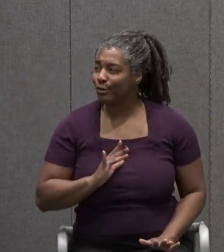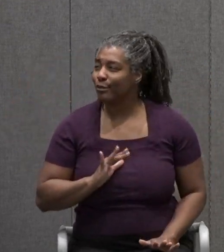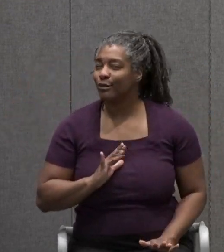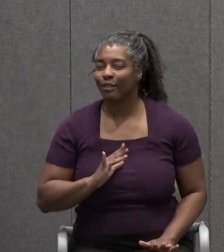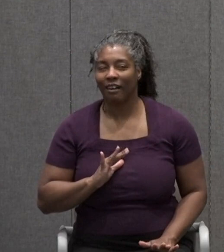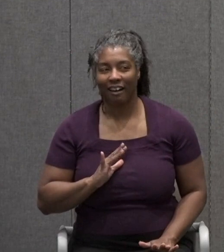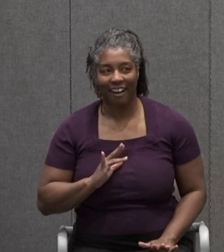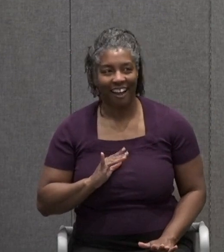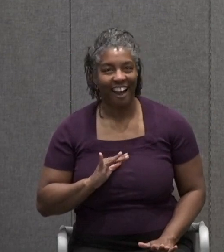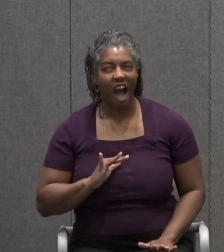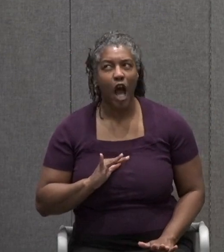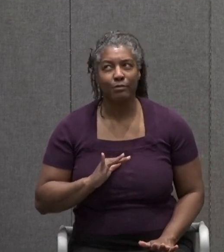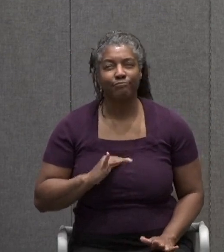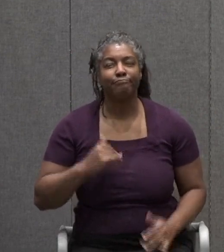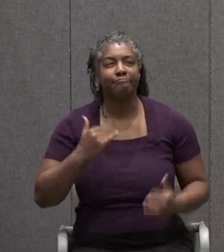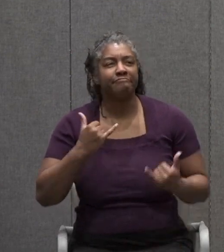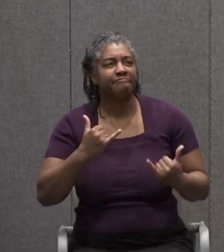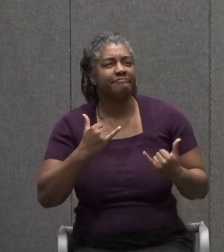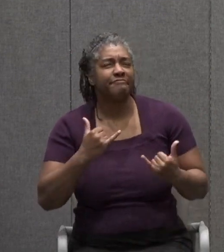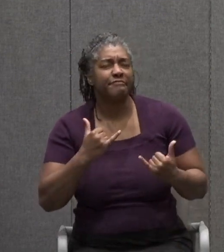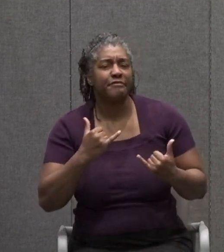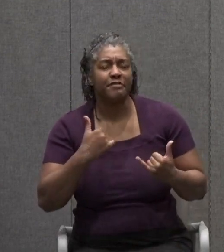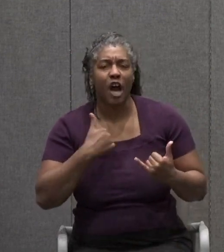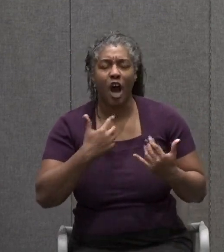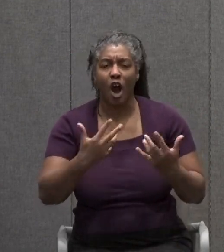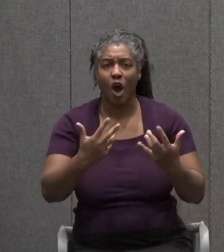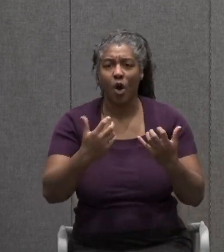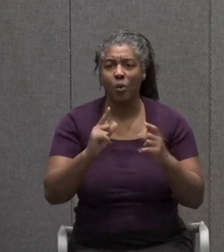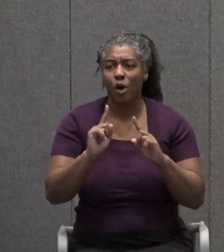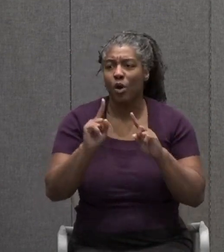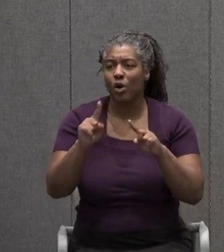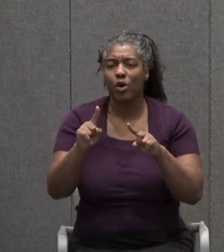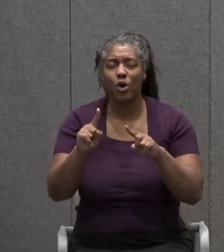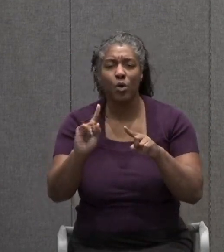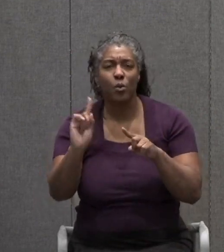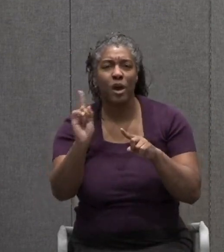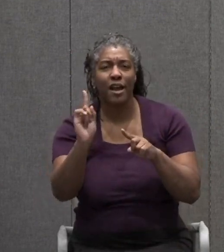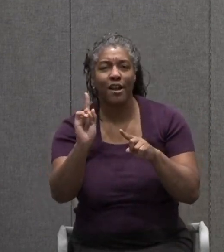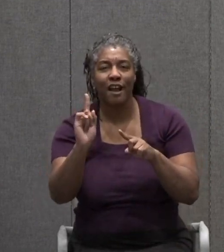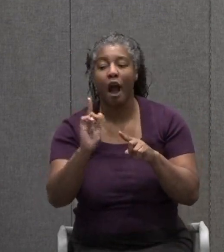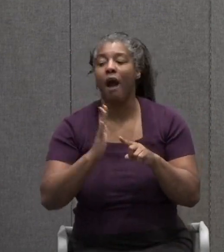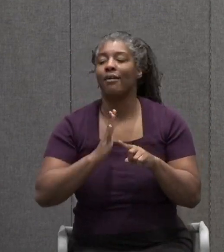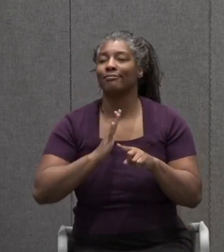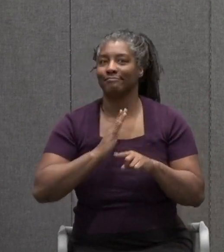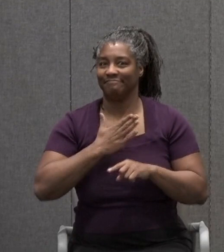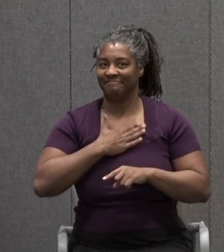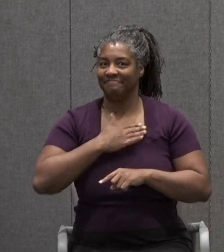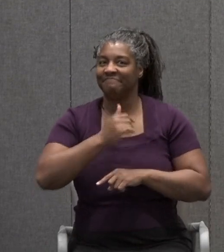Did you know your secret garden can be anything you want it to be or anywhere you want it to be?